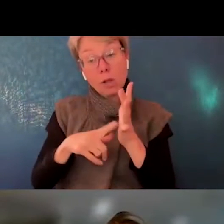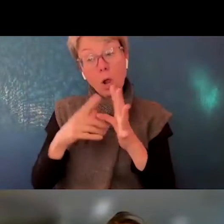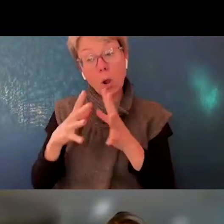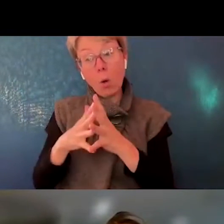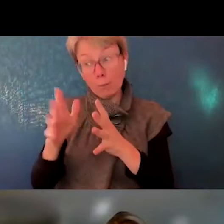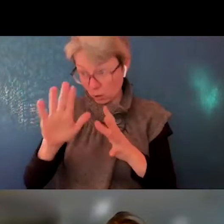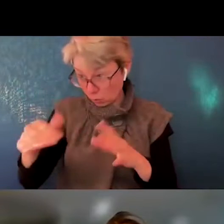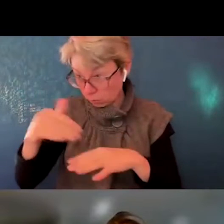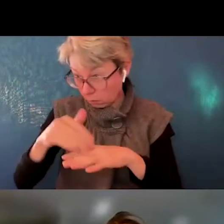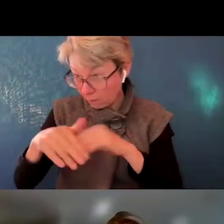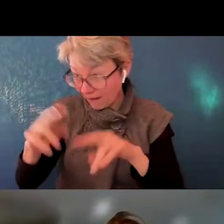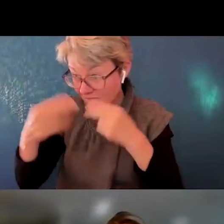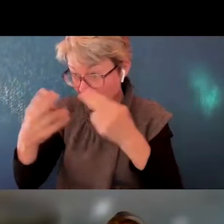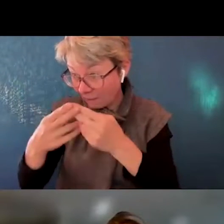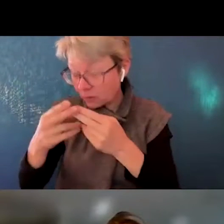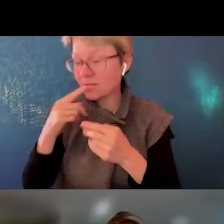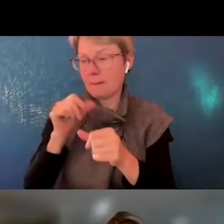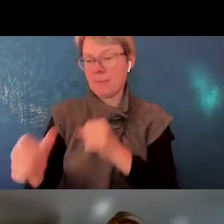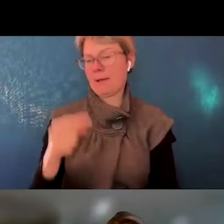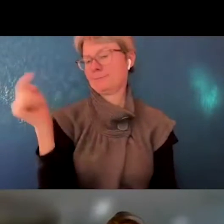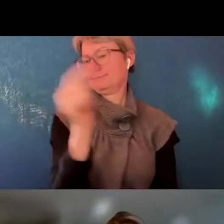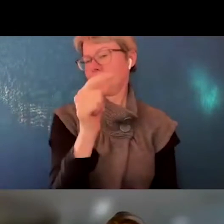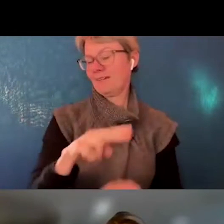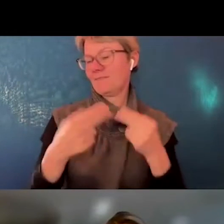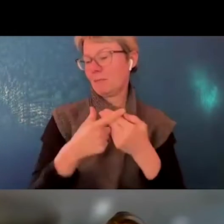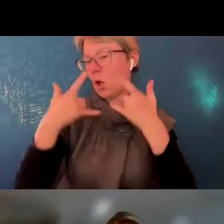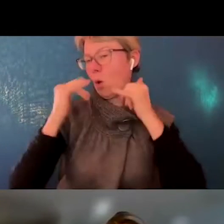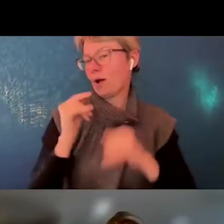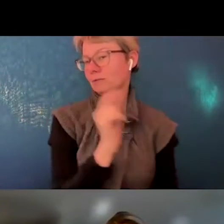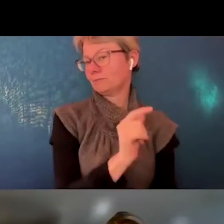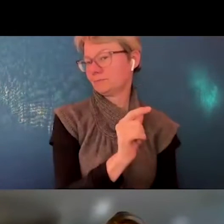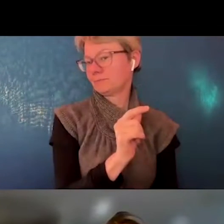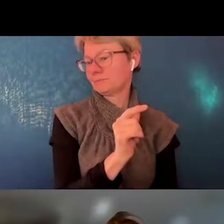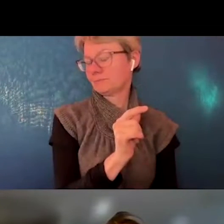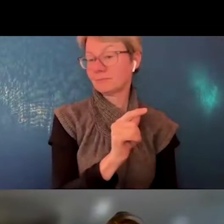um and the same for a criminal law I can tell you a general information but I'm going to refer to a